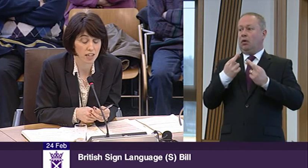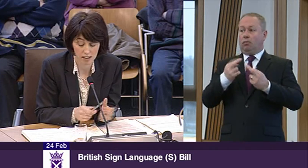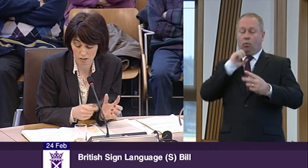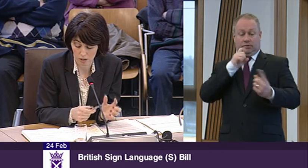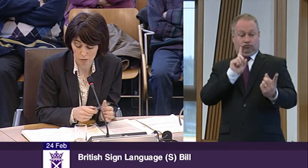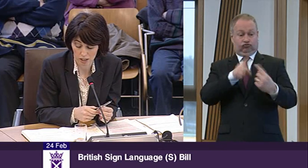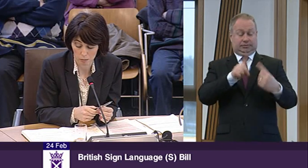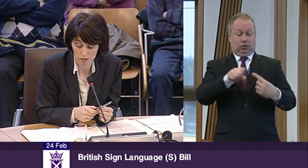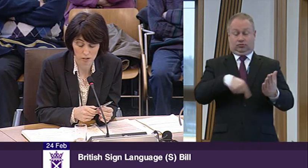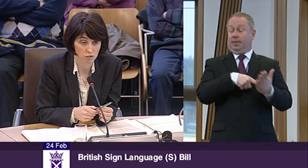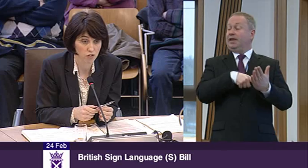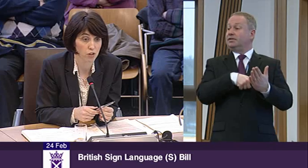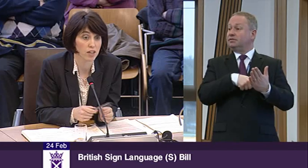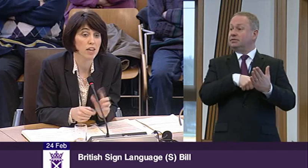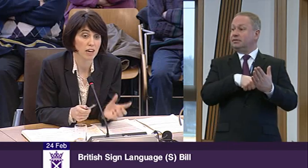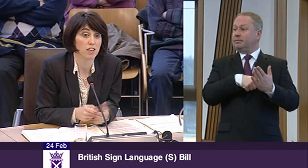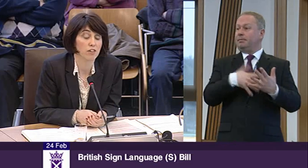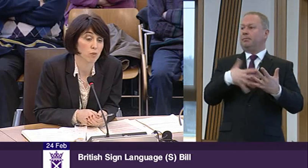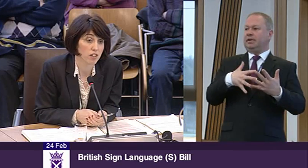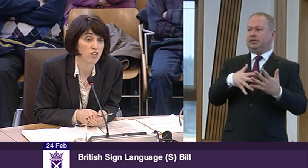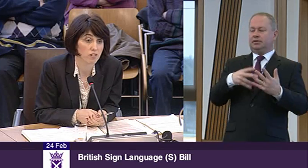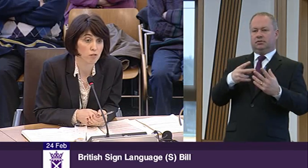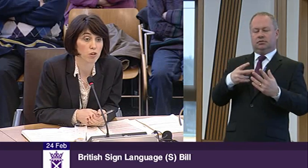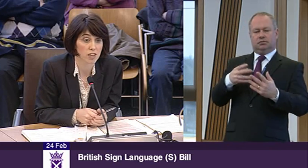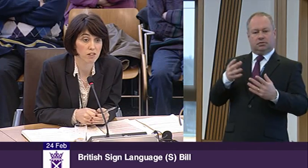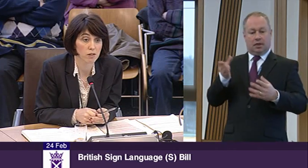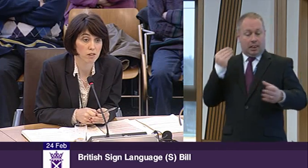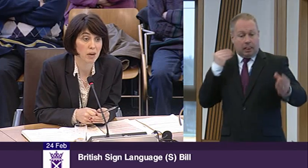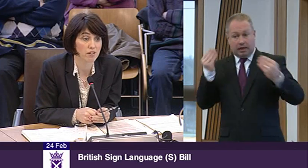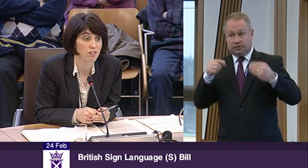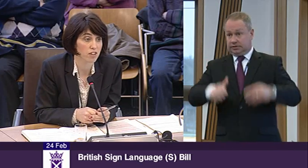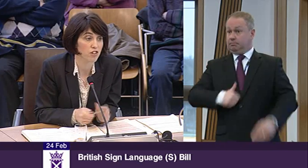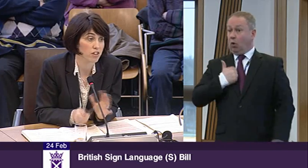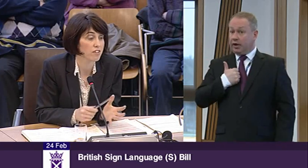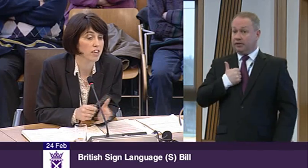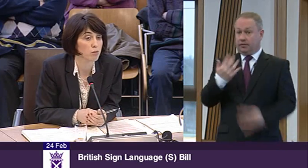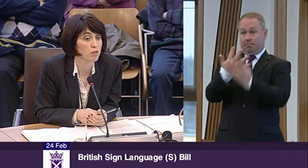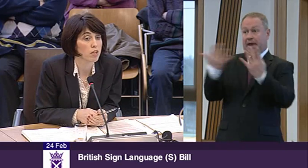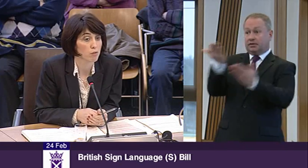and we hope to be responsive to those. I listened with interest to the discussion with the earlier